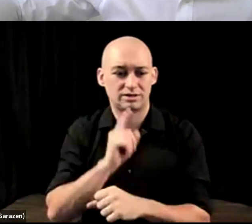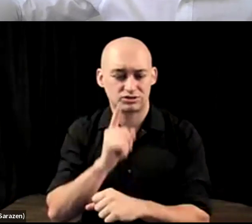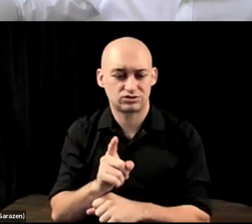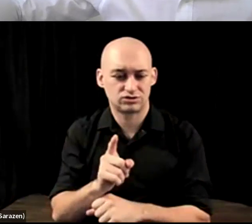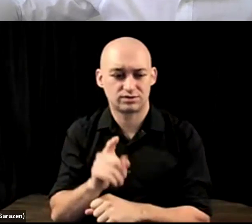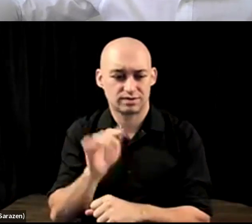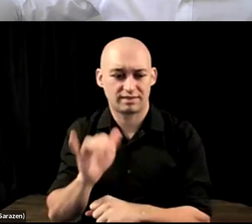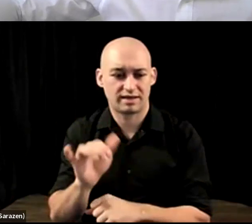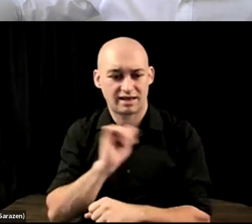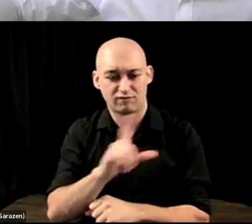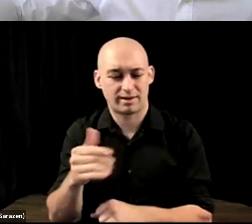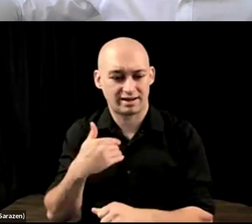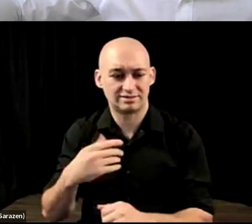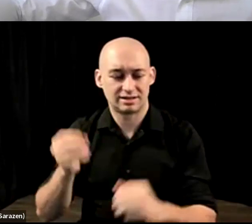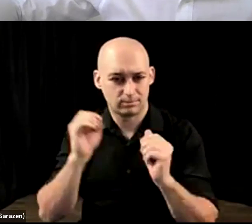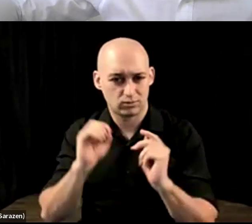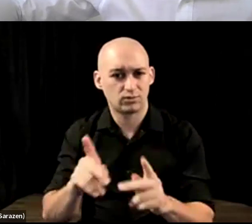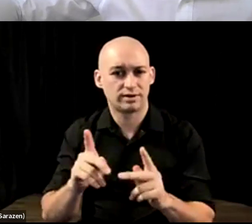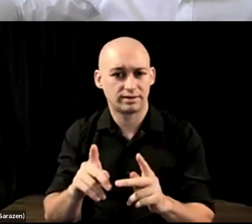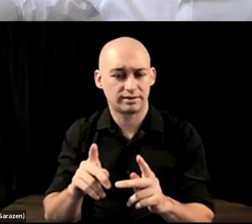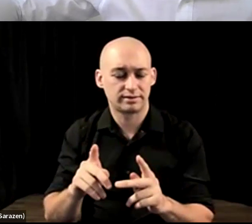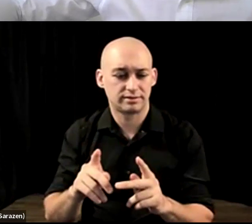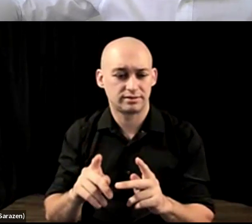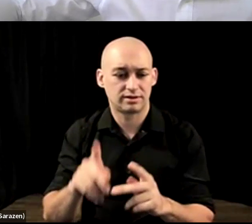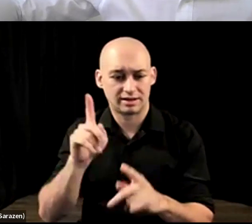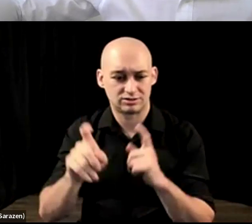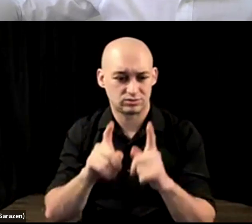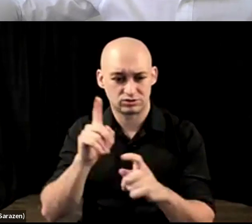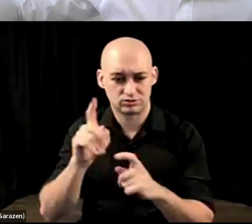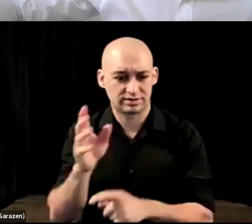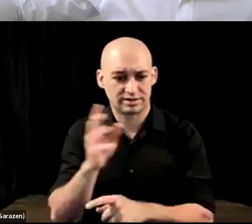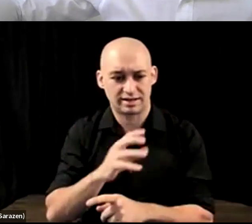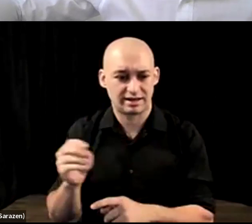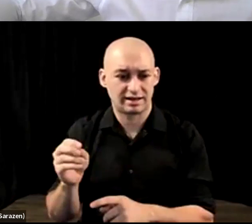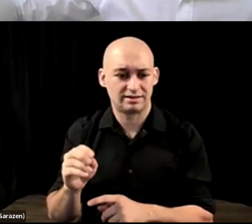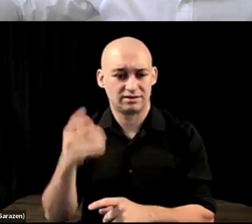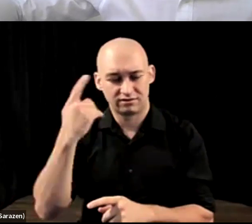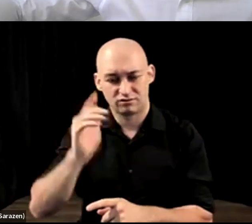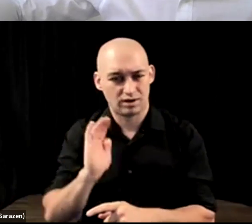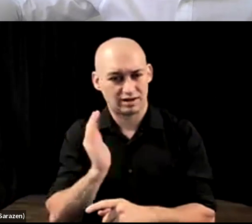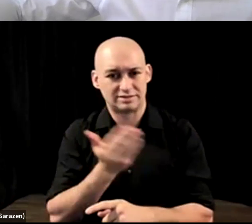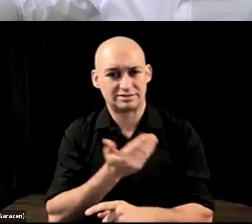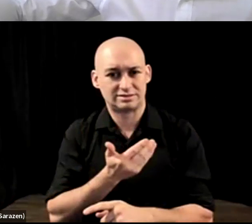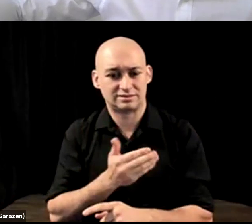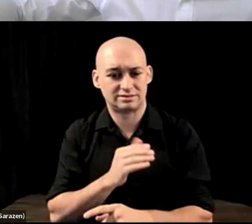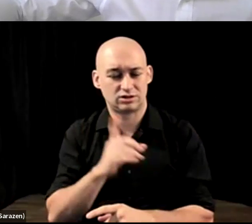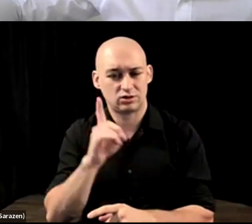folks have an opportunity to ask questions and for us to do our best to respond to all